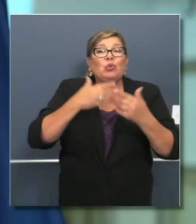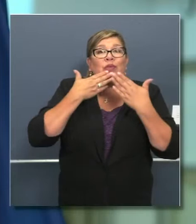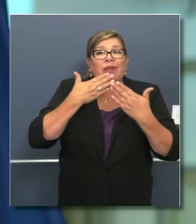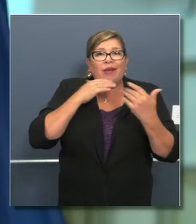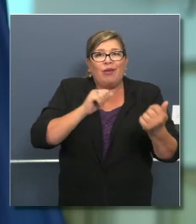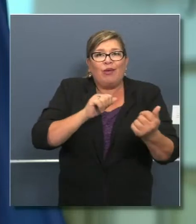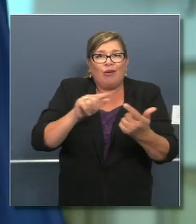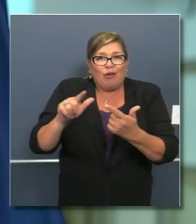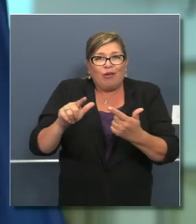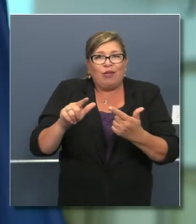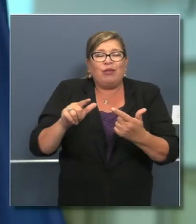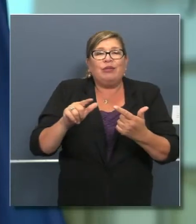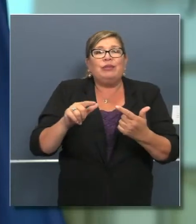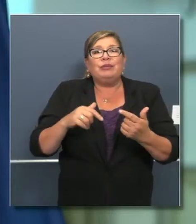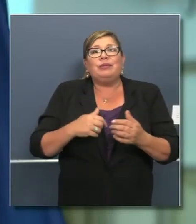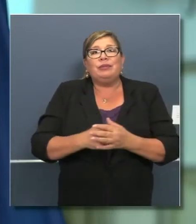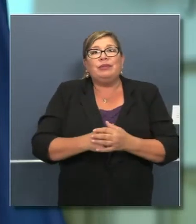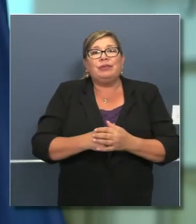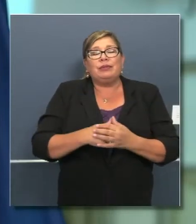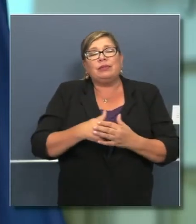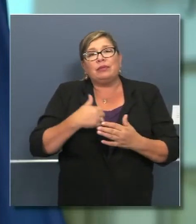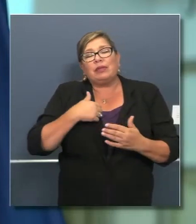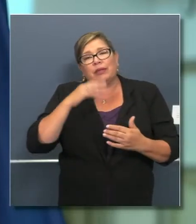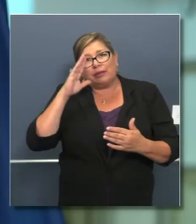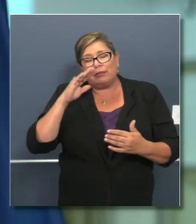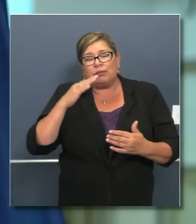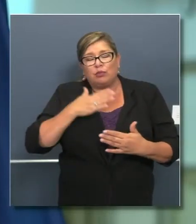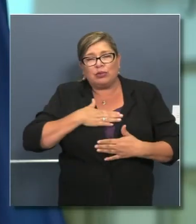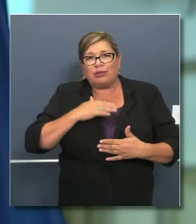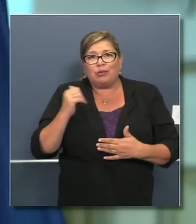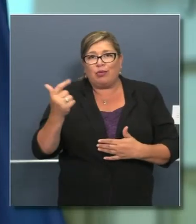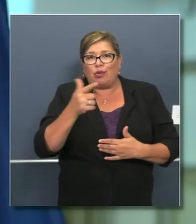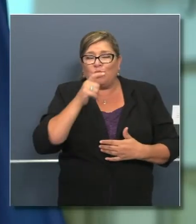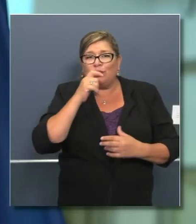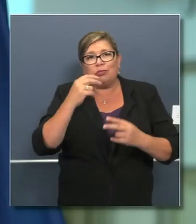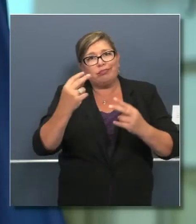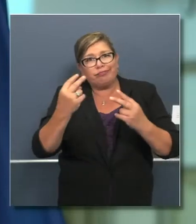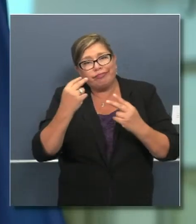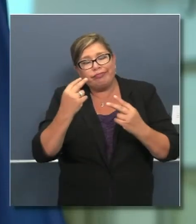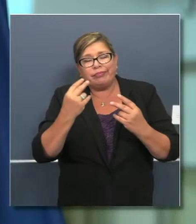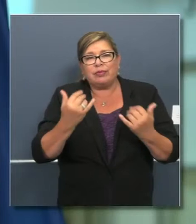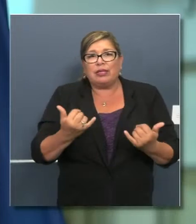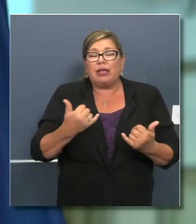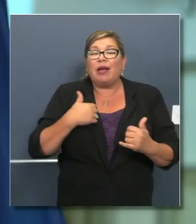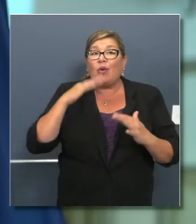necessary than any of you even tuned in to this paid attention to all this but I hope you are